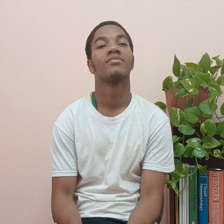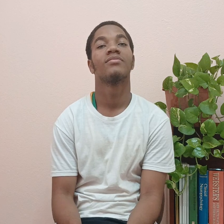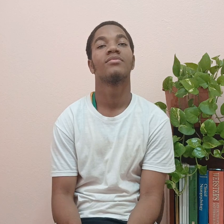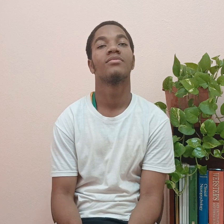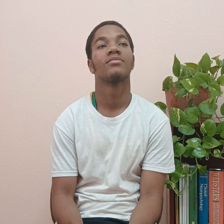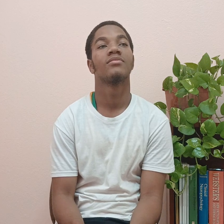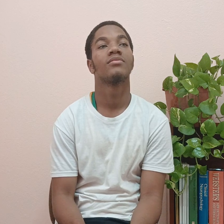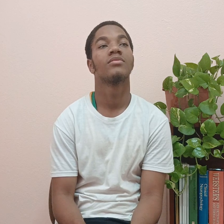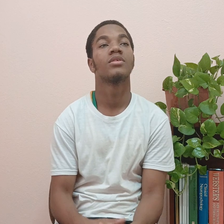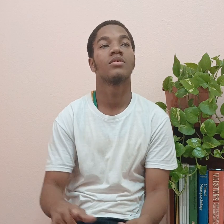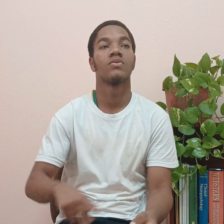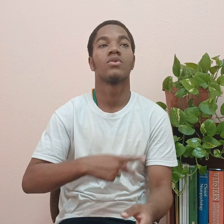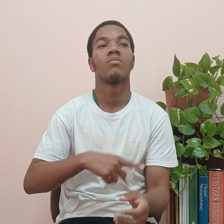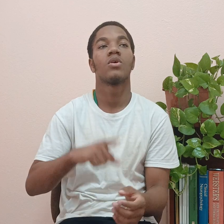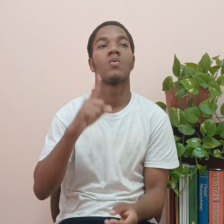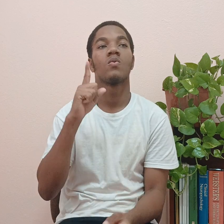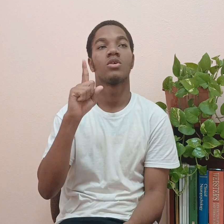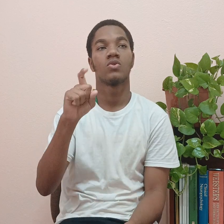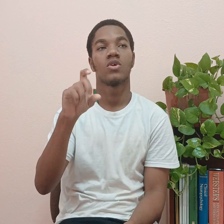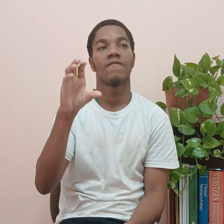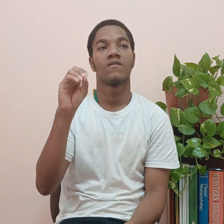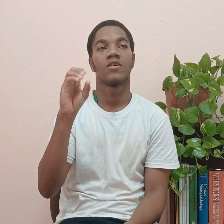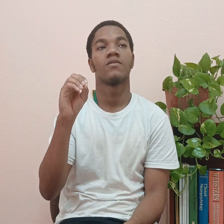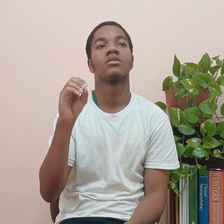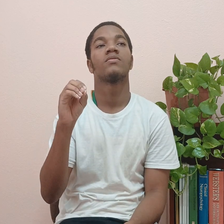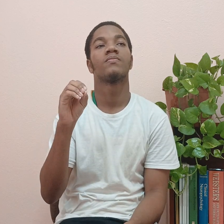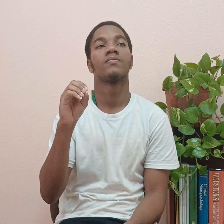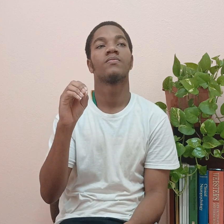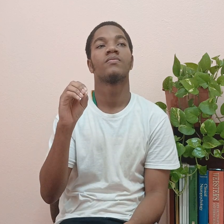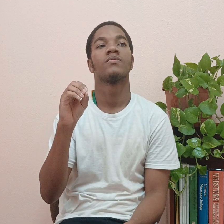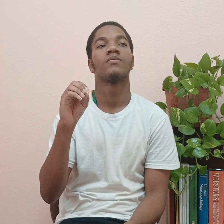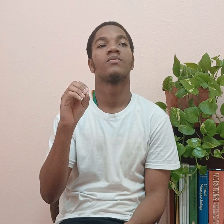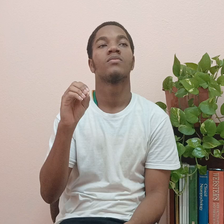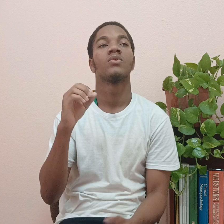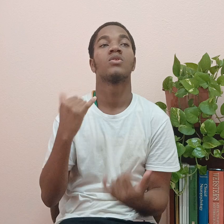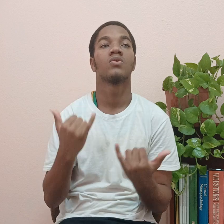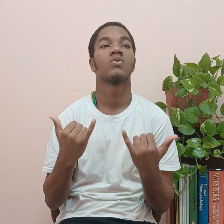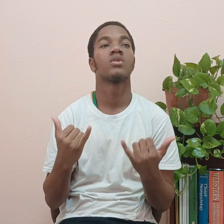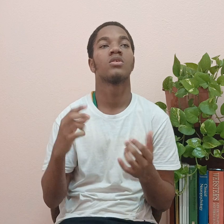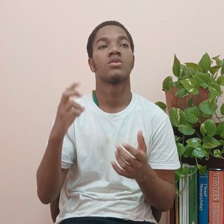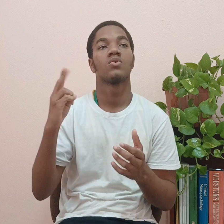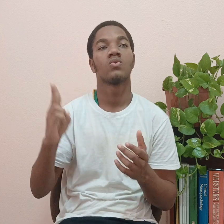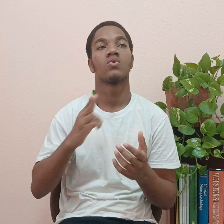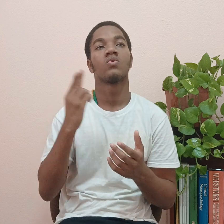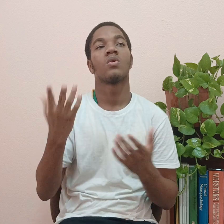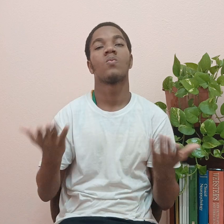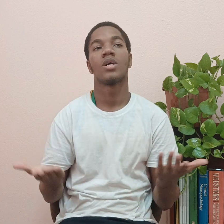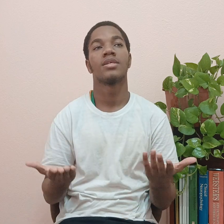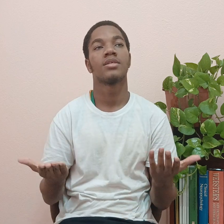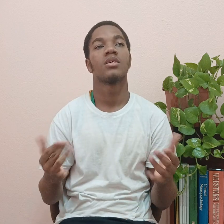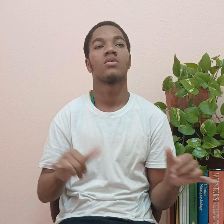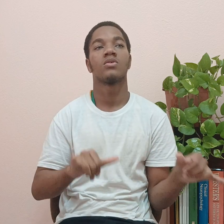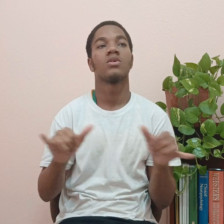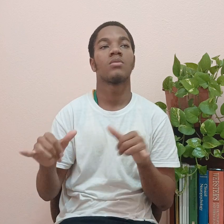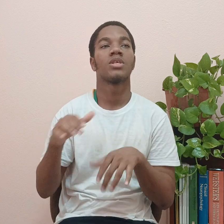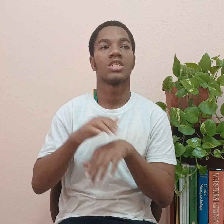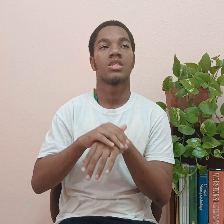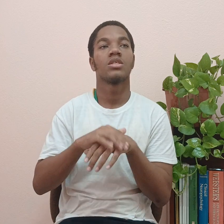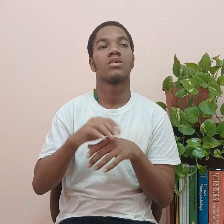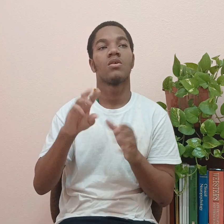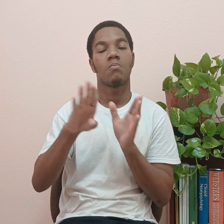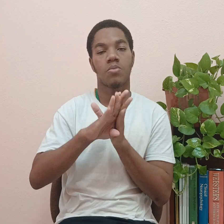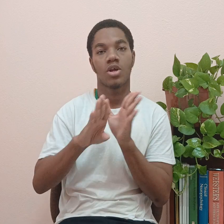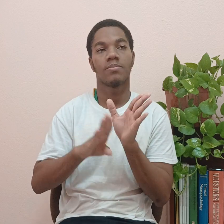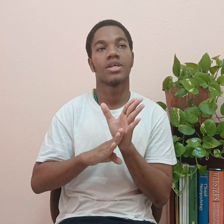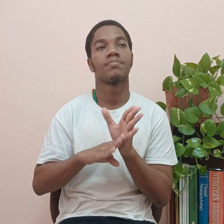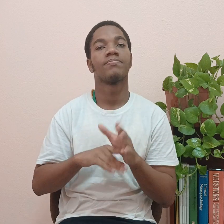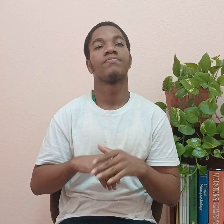Psalm 150 Common English Bible